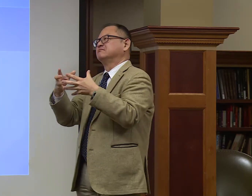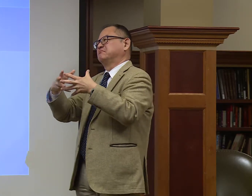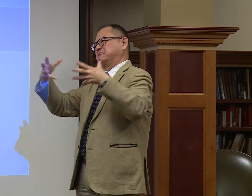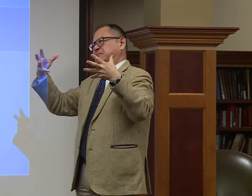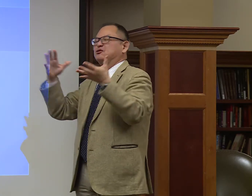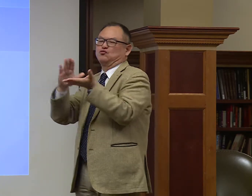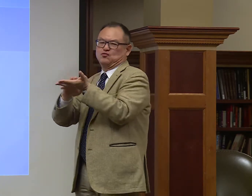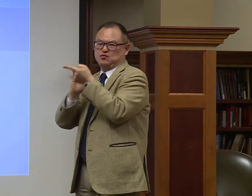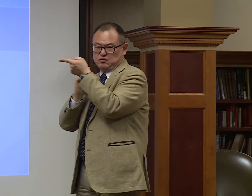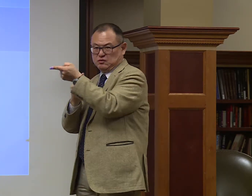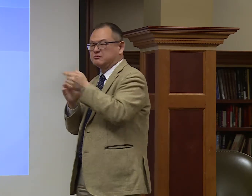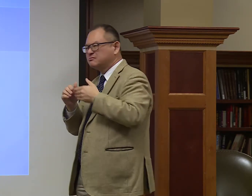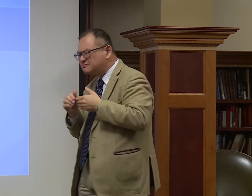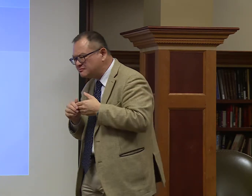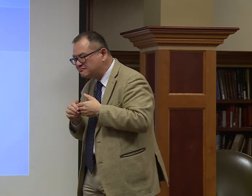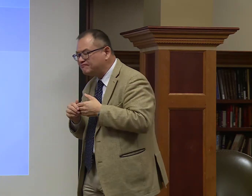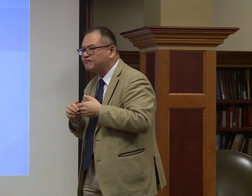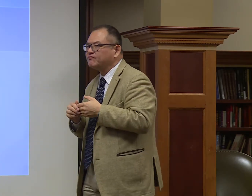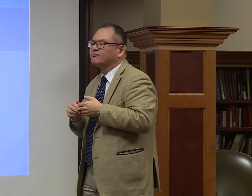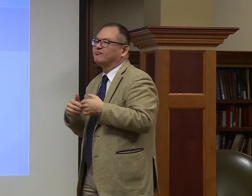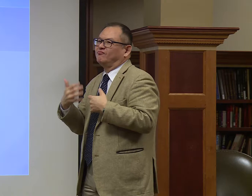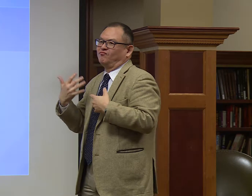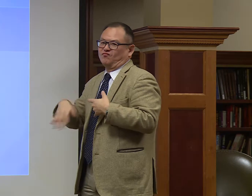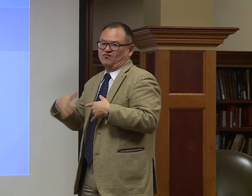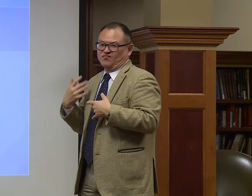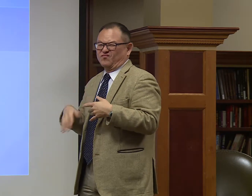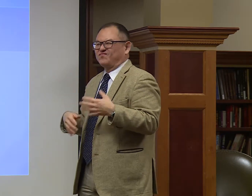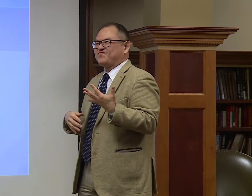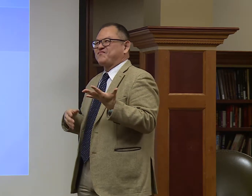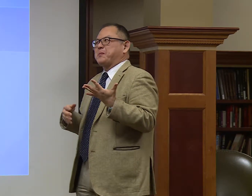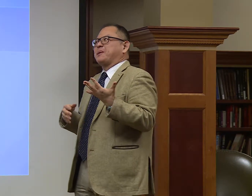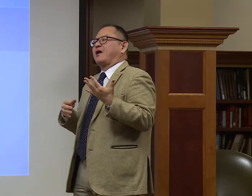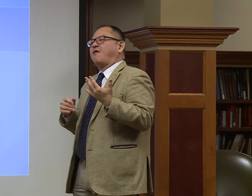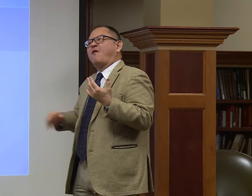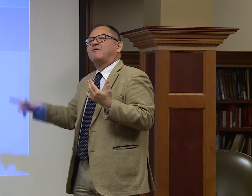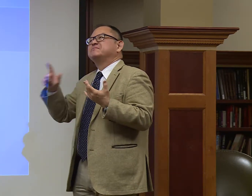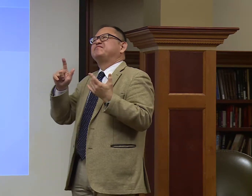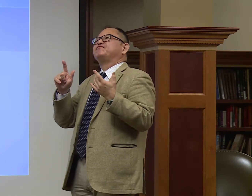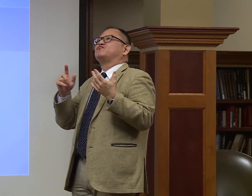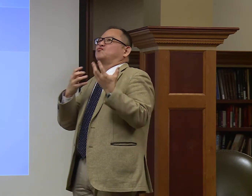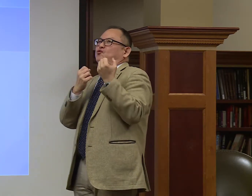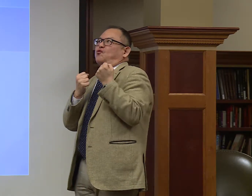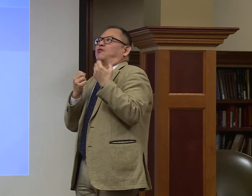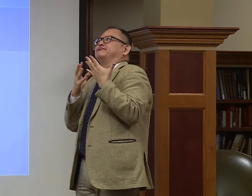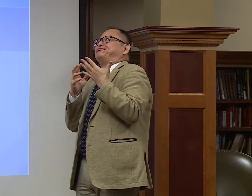that I could attend. But my parents learned that they were